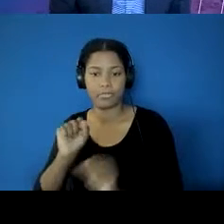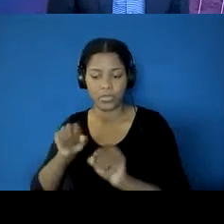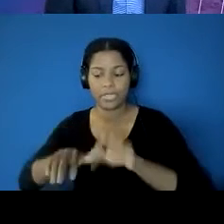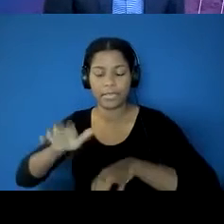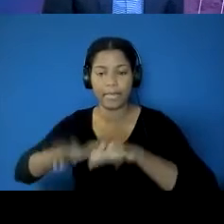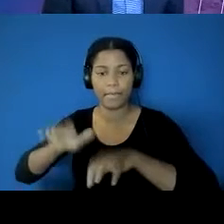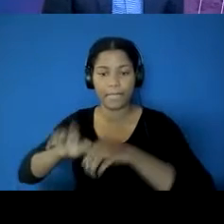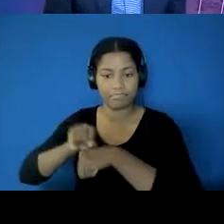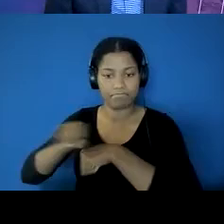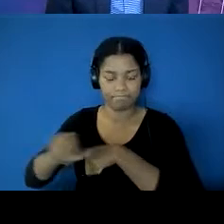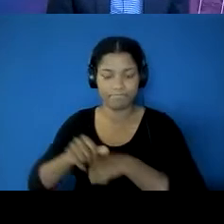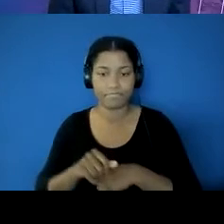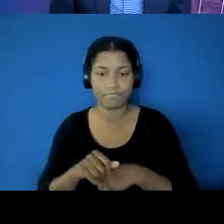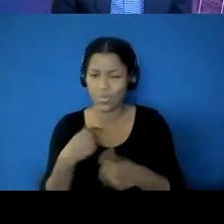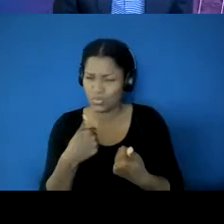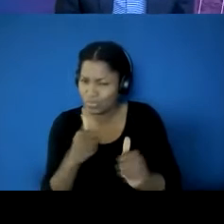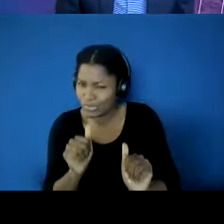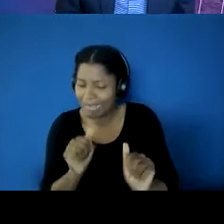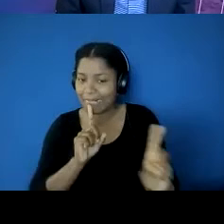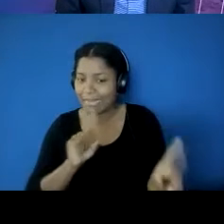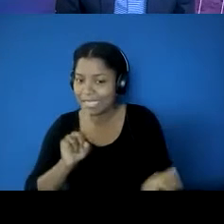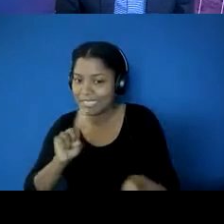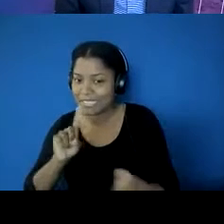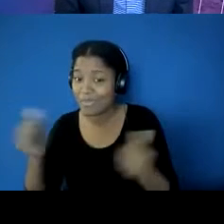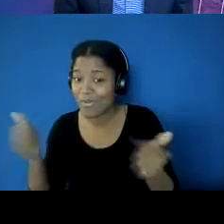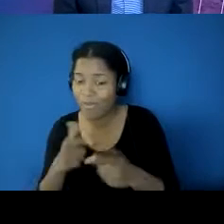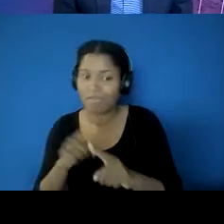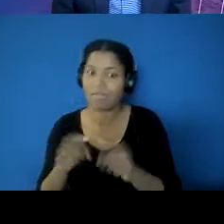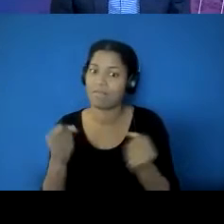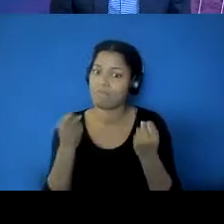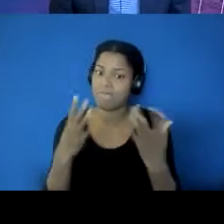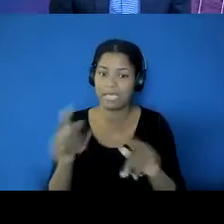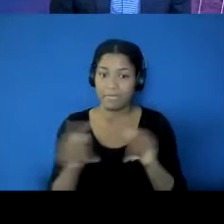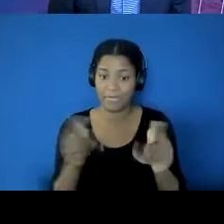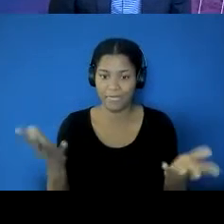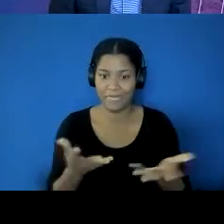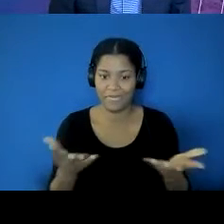Please keep in mind we're going to try and answer all of your questions, but there are a lot of people in attendance, so it's possible,